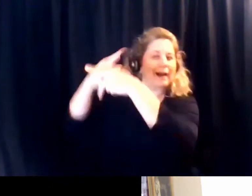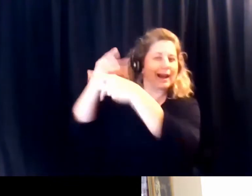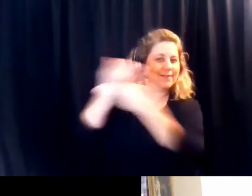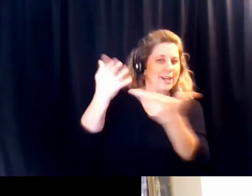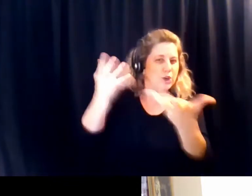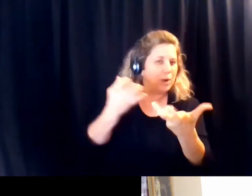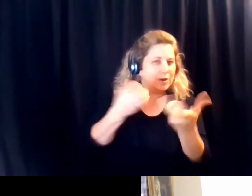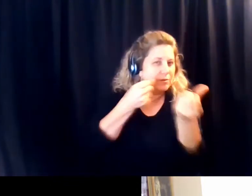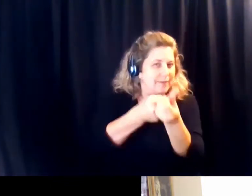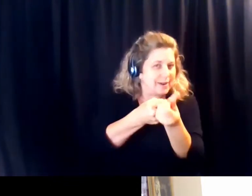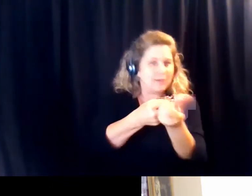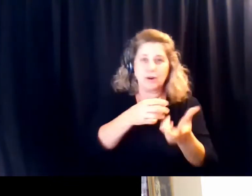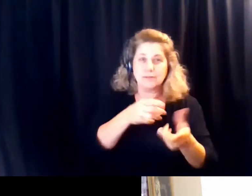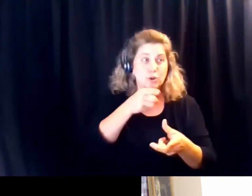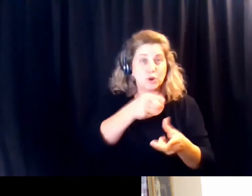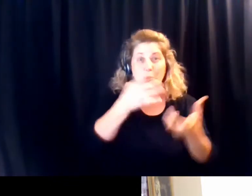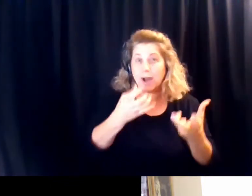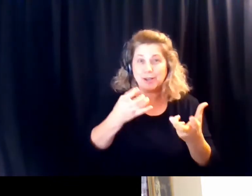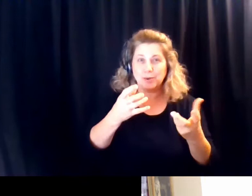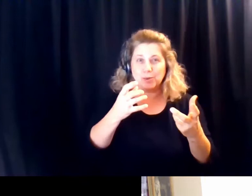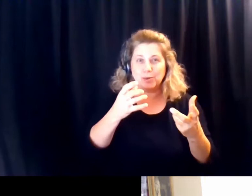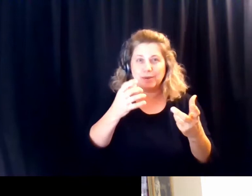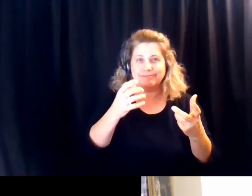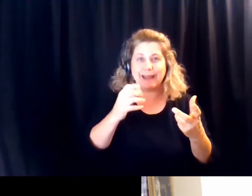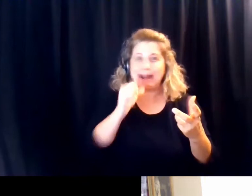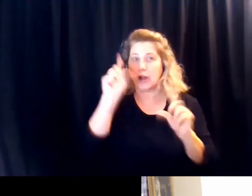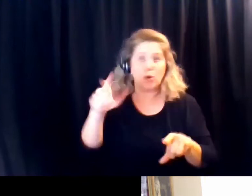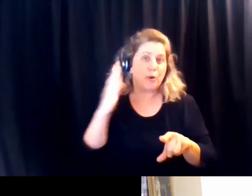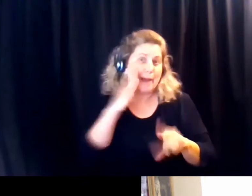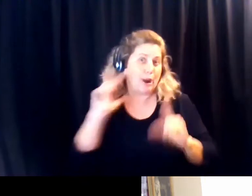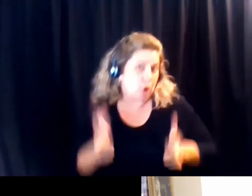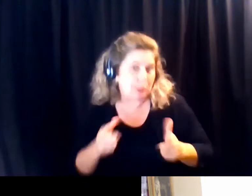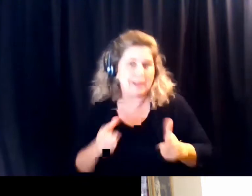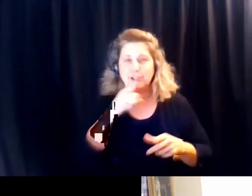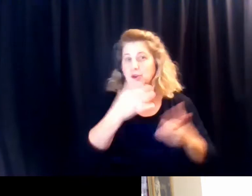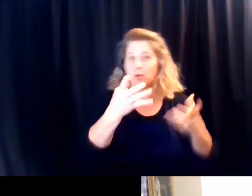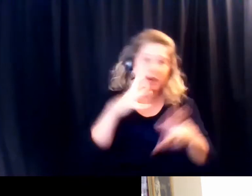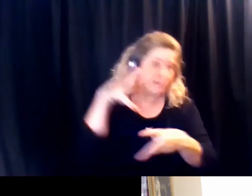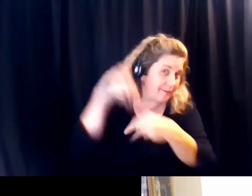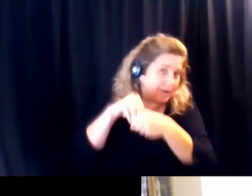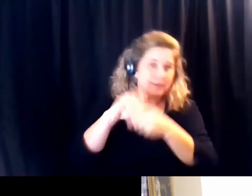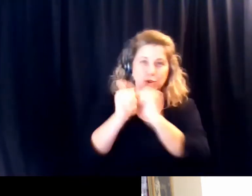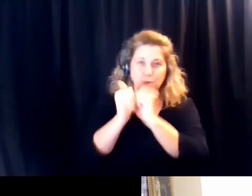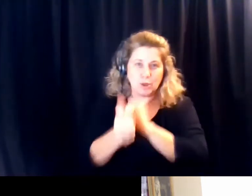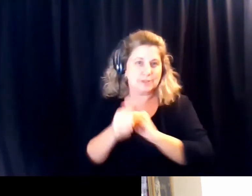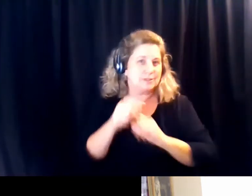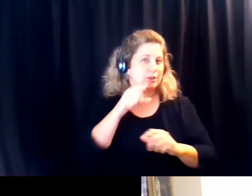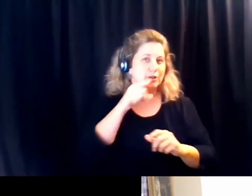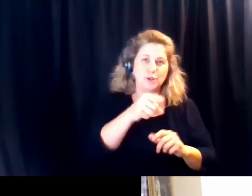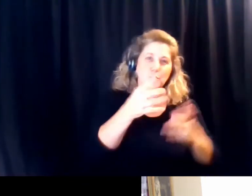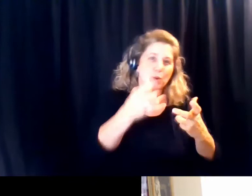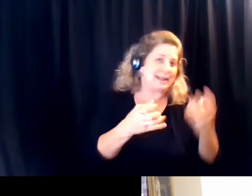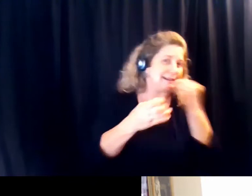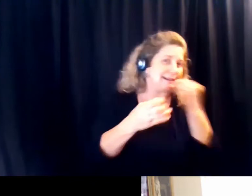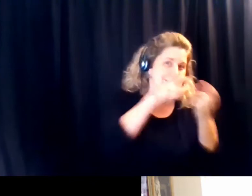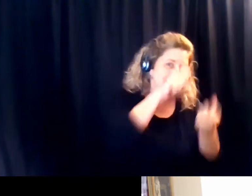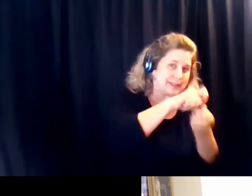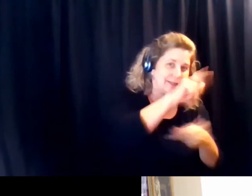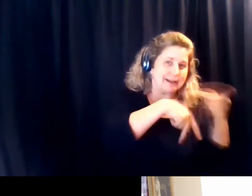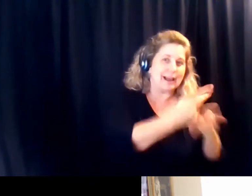Judith Heumann: For our family and that as we're getting older, we have to assume those responsibilities. So responsibilities with some like different for me that my brothers.